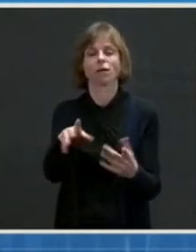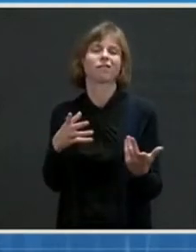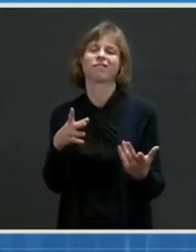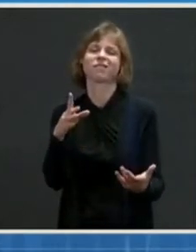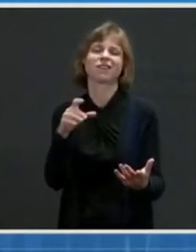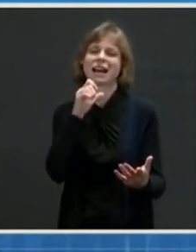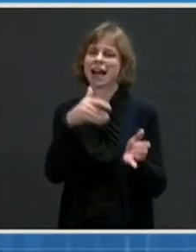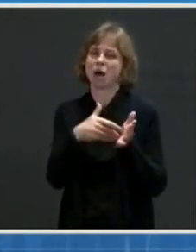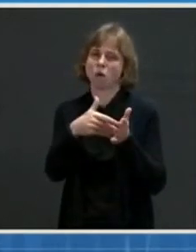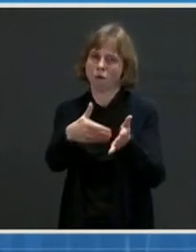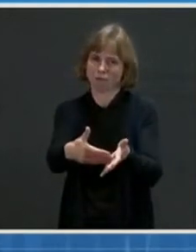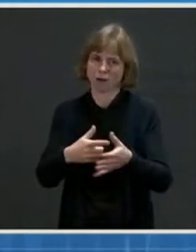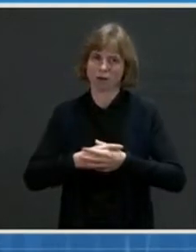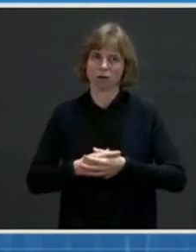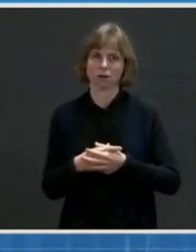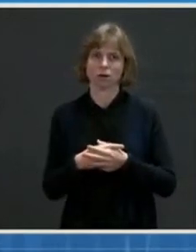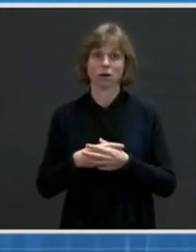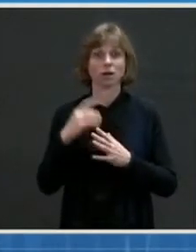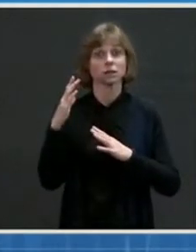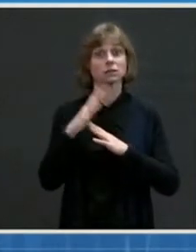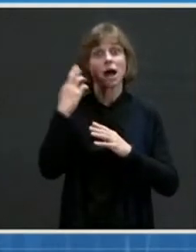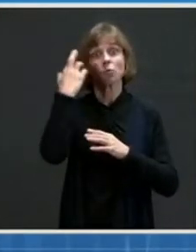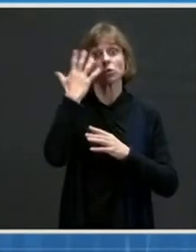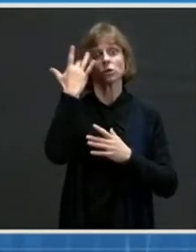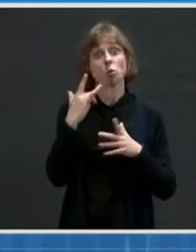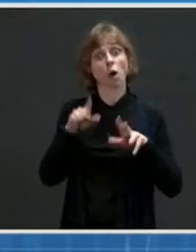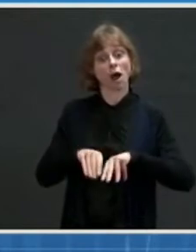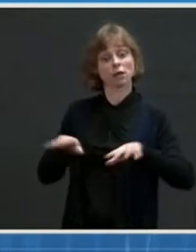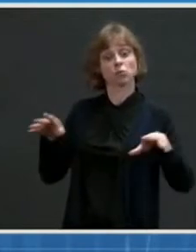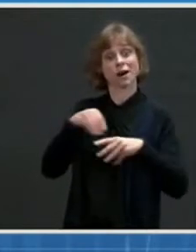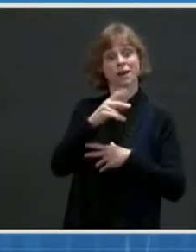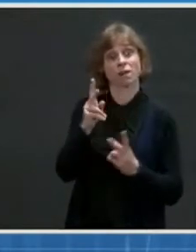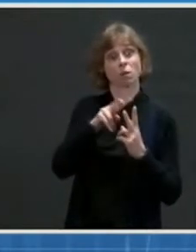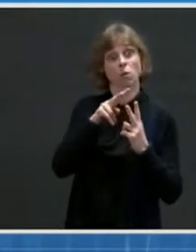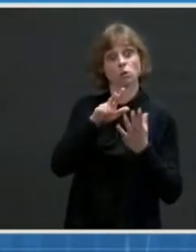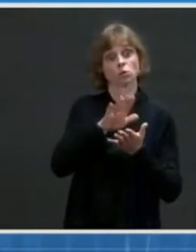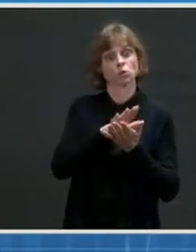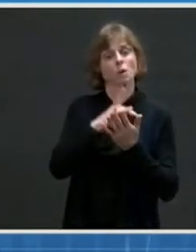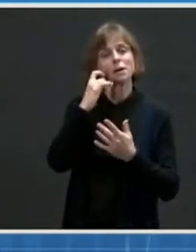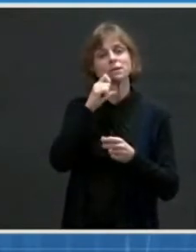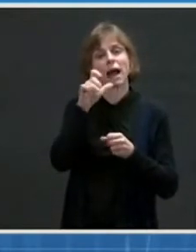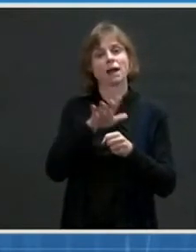OCCURRED LESS FREQUENTLY. THE TWO MAIN REASONS FOR THE